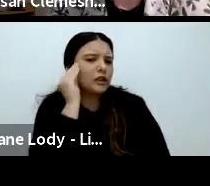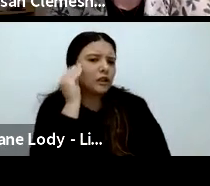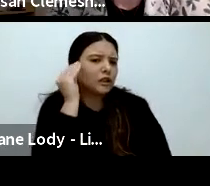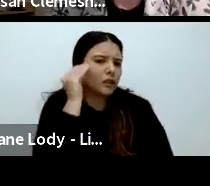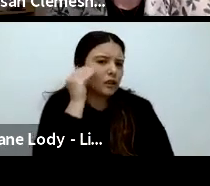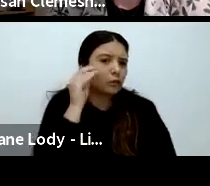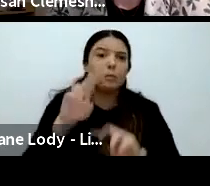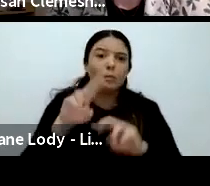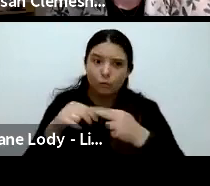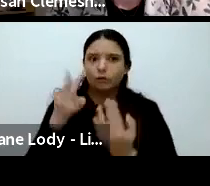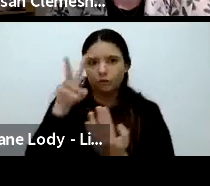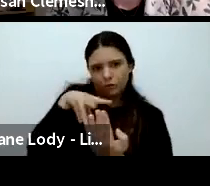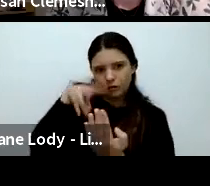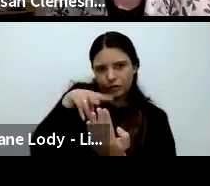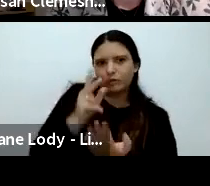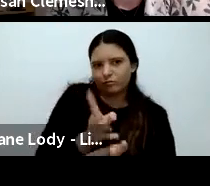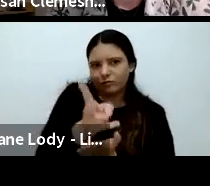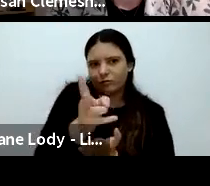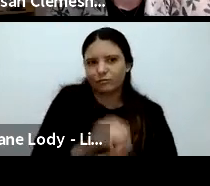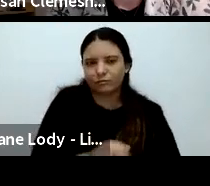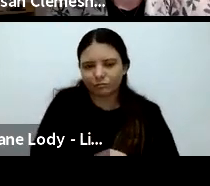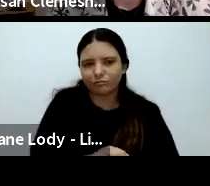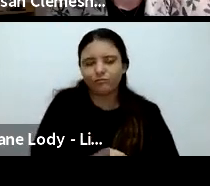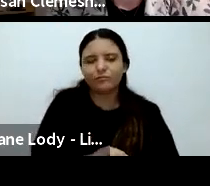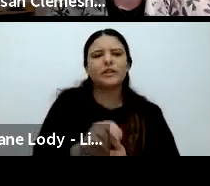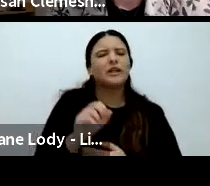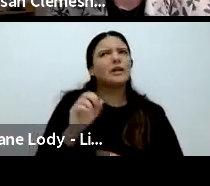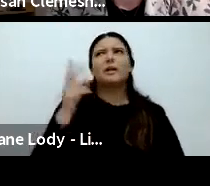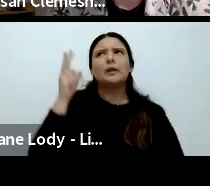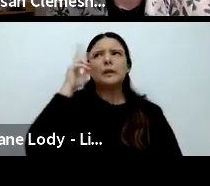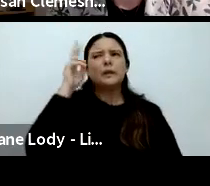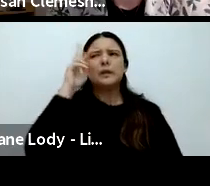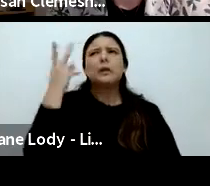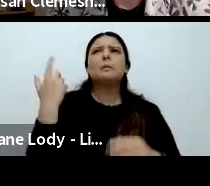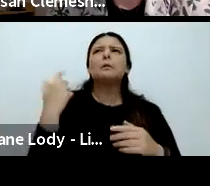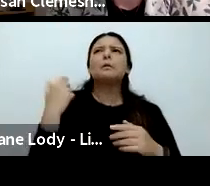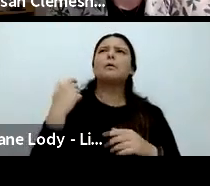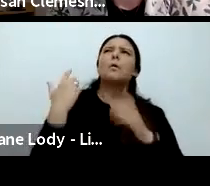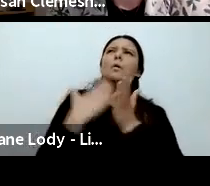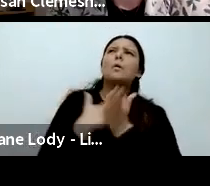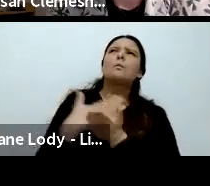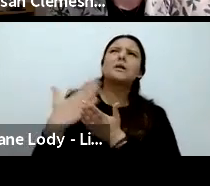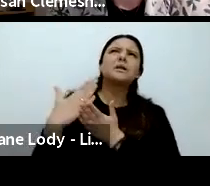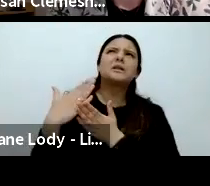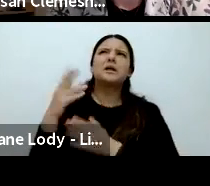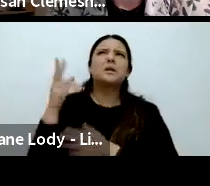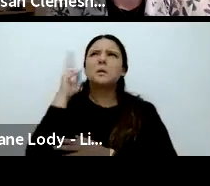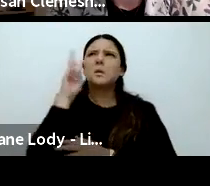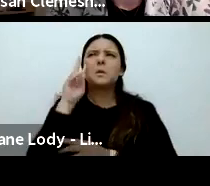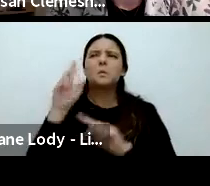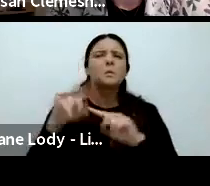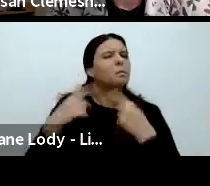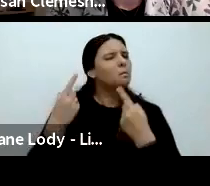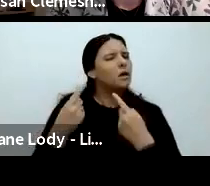that's why i continue to read. I can't remember what I I can't remember what I was starting with on that, but then I know where I ended up but I'm not